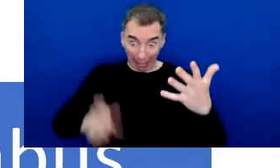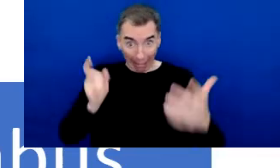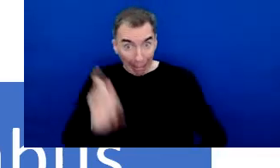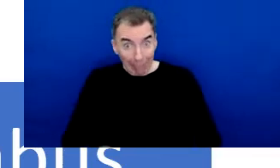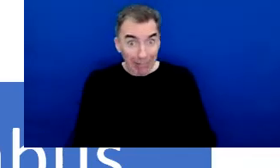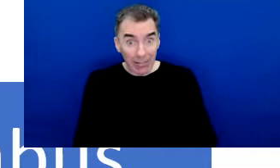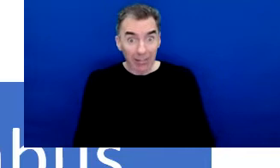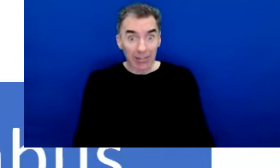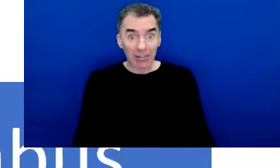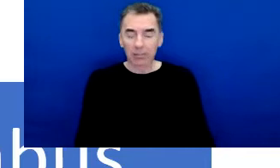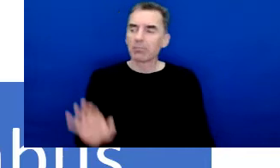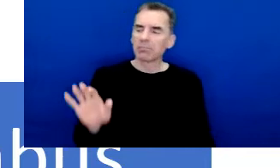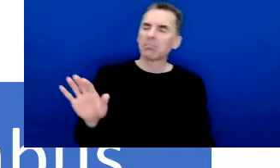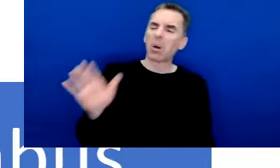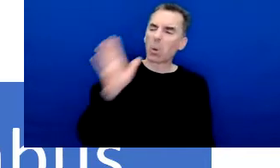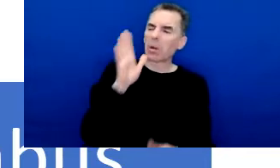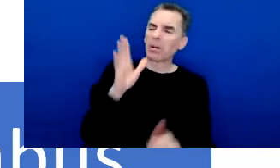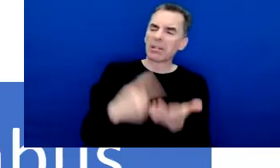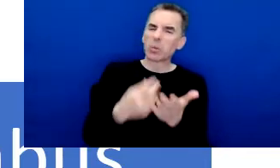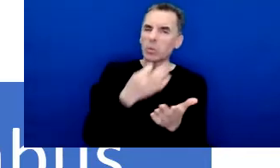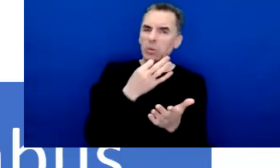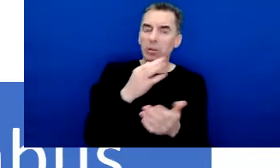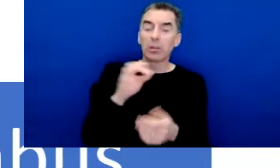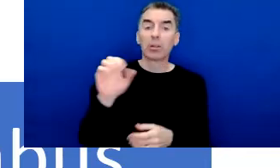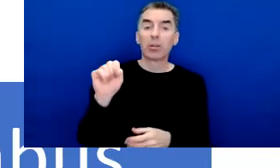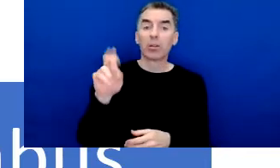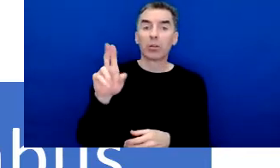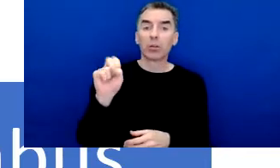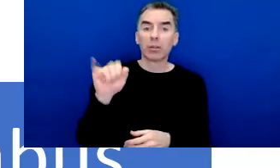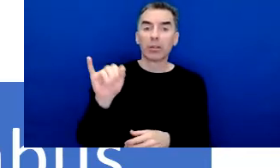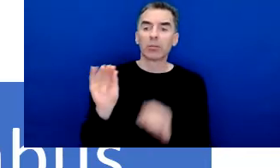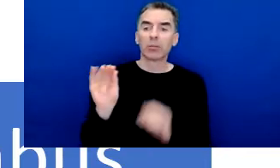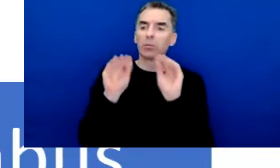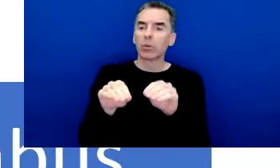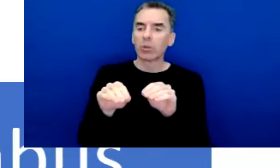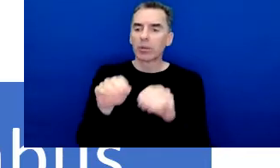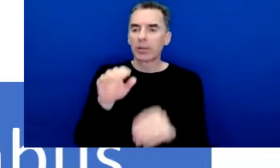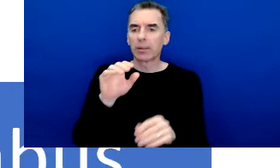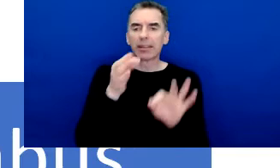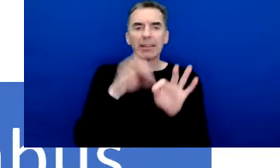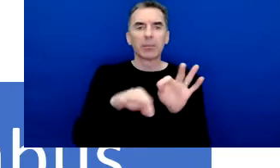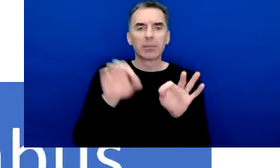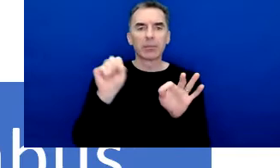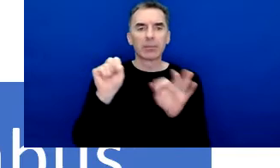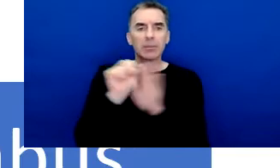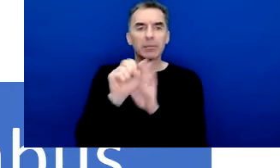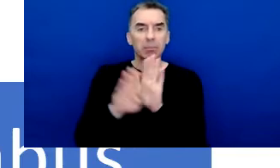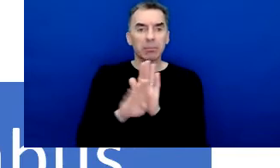we're going to get into that in a second. Susi posted the simple syllabus, and I'm not quite sure what happened,